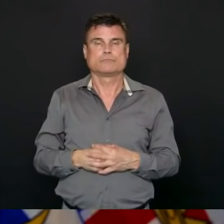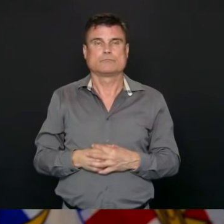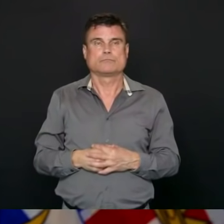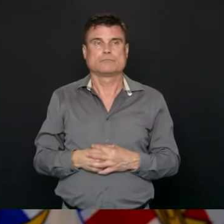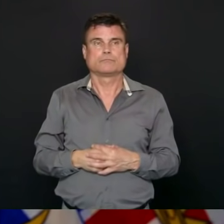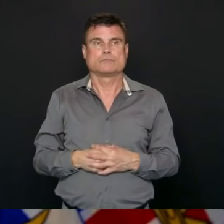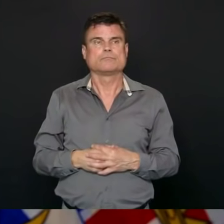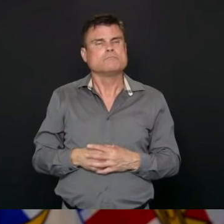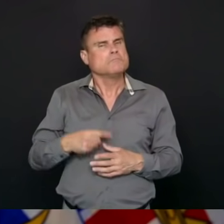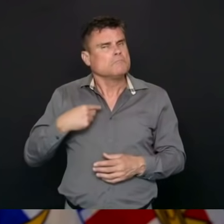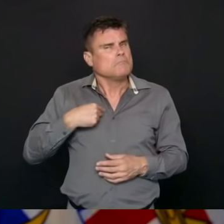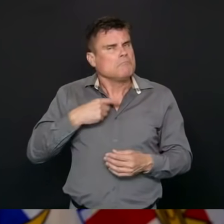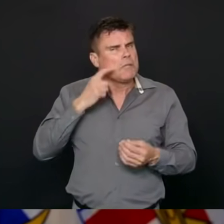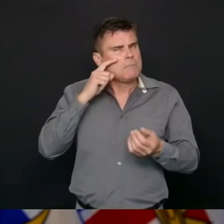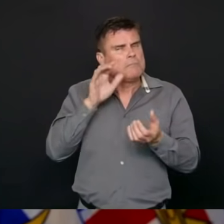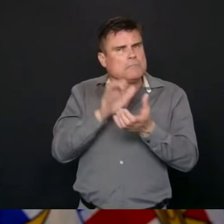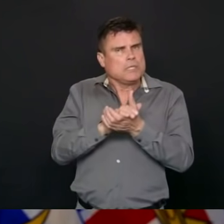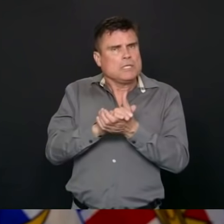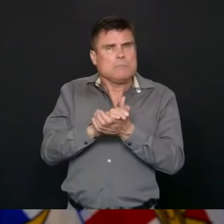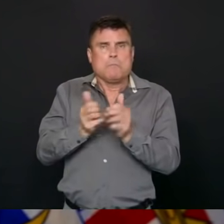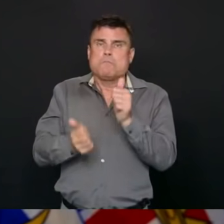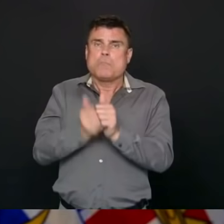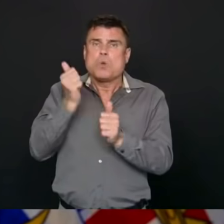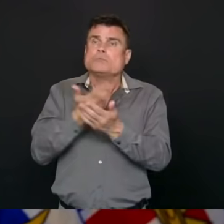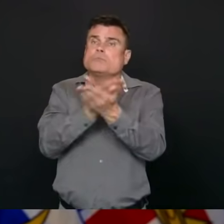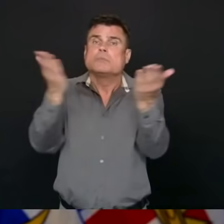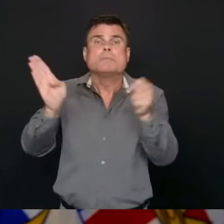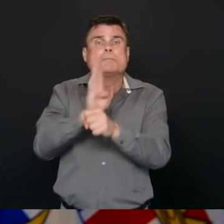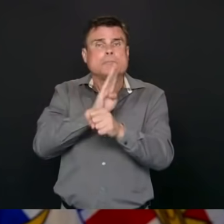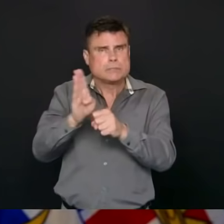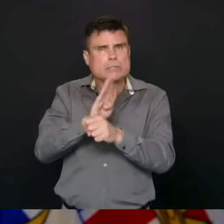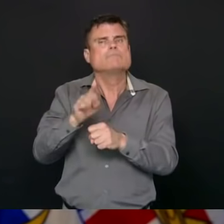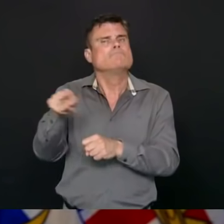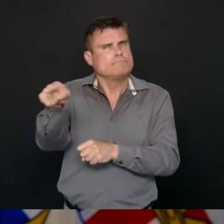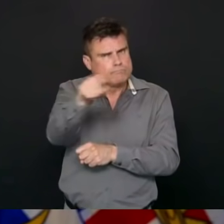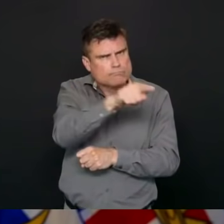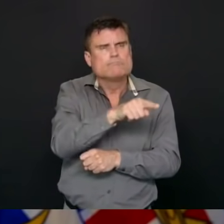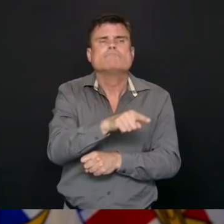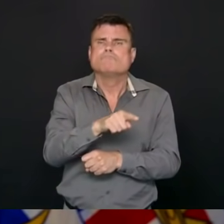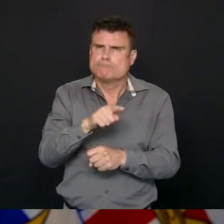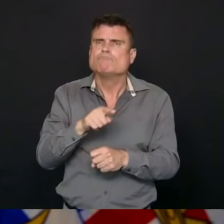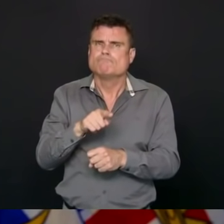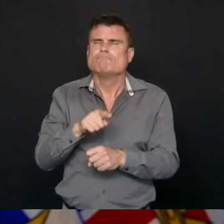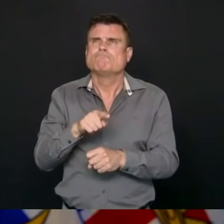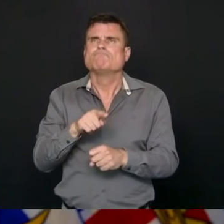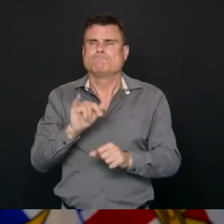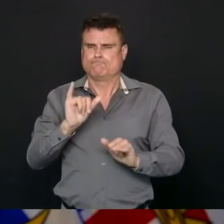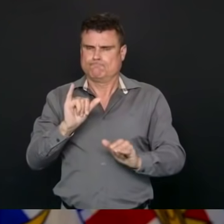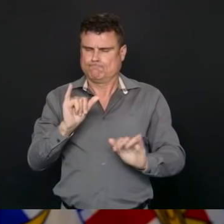will do the right thing because this means they are protecting their employees